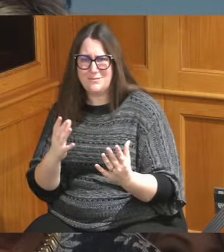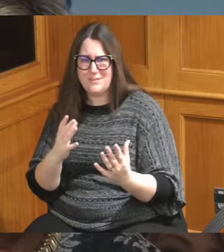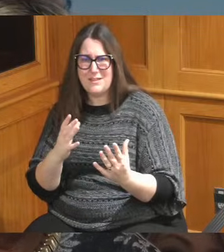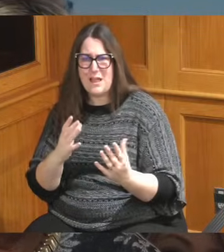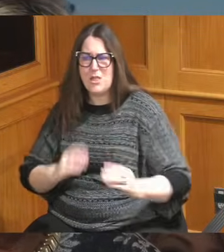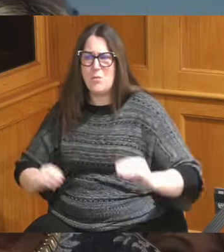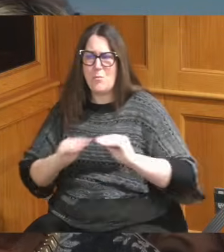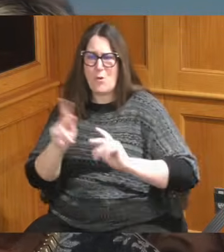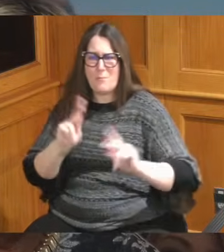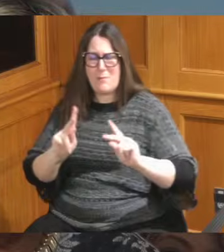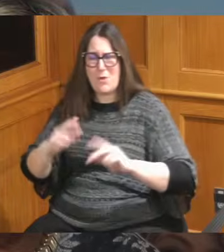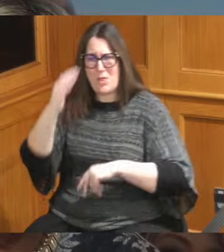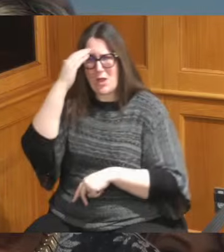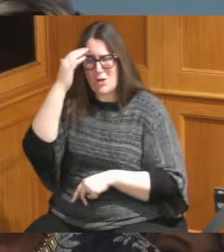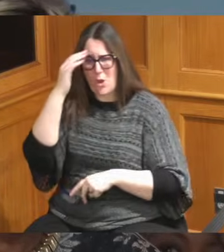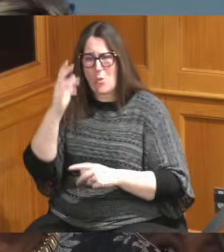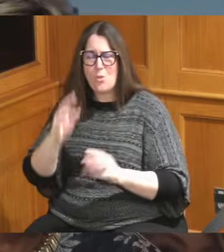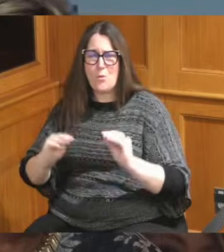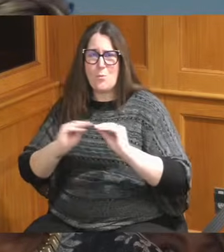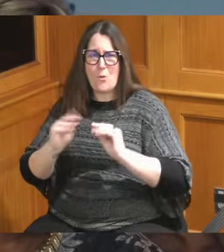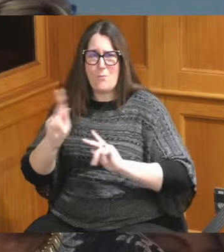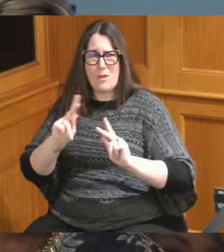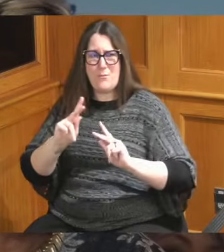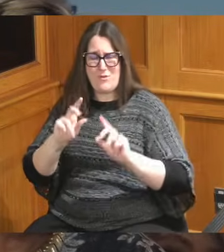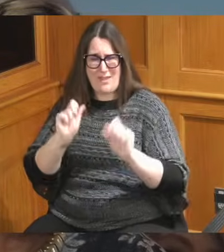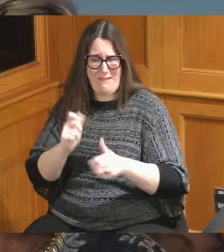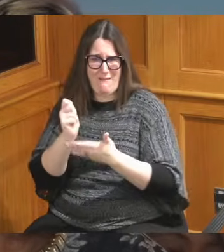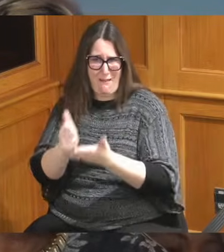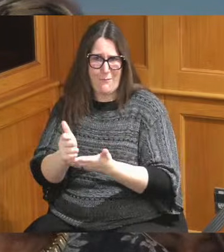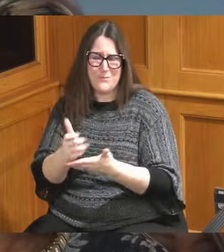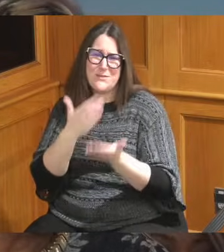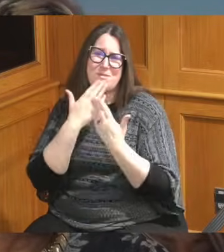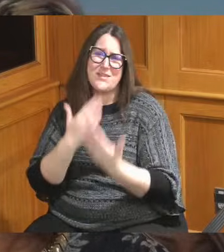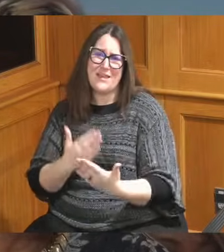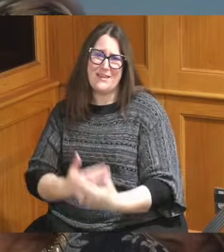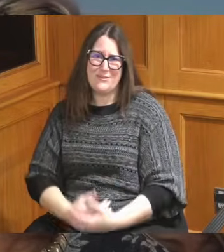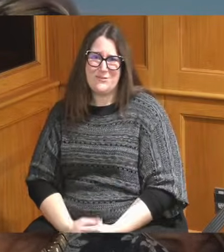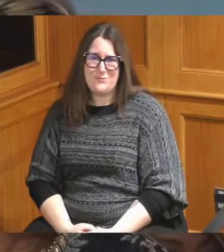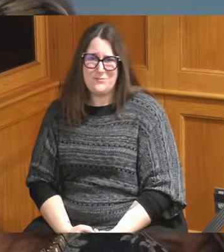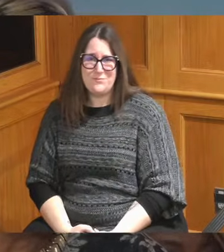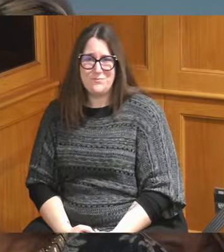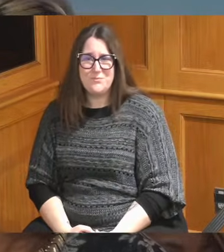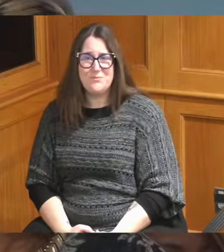about it, the more you know the better you get. Yes. So thank you. Okay. We're going to come down